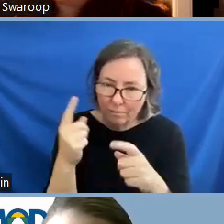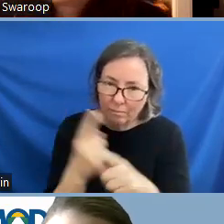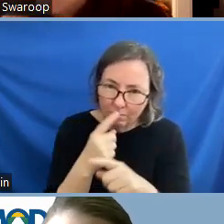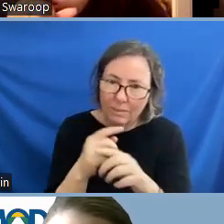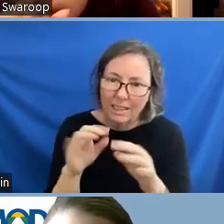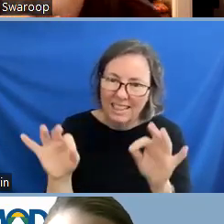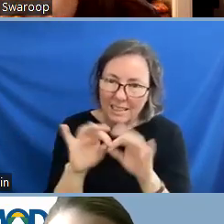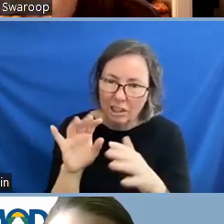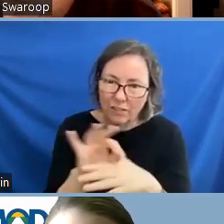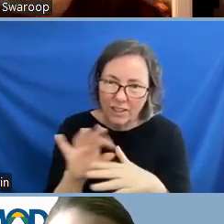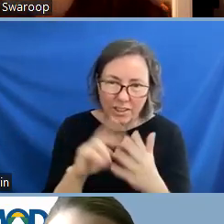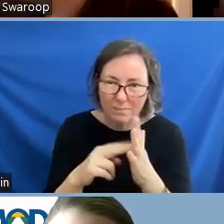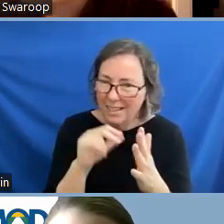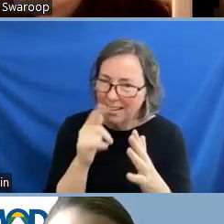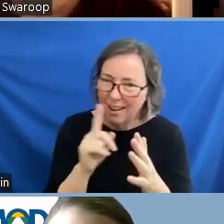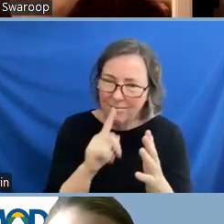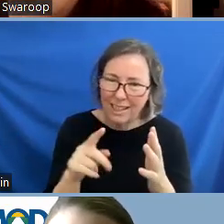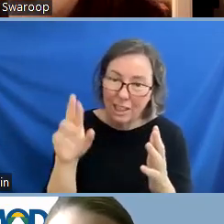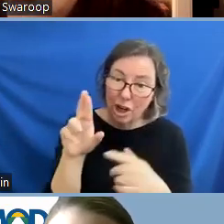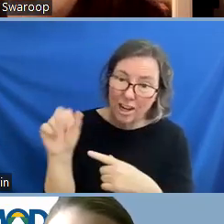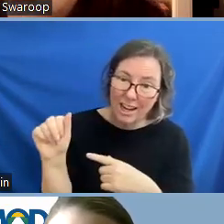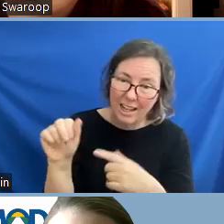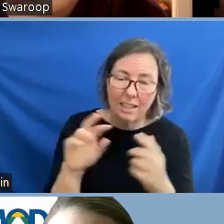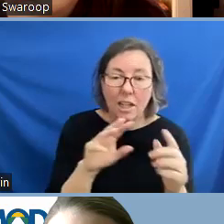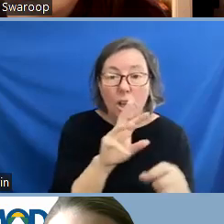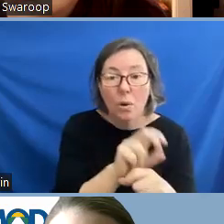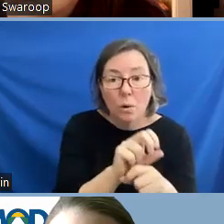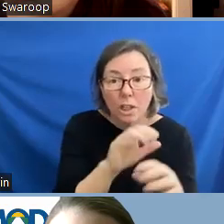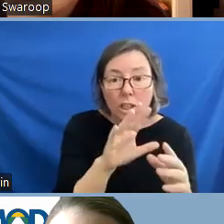want to confirm that even if it's worker's comp we need to be able to give a reasonable accommodation